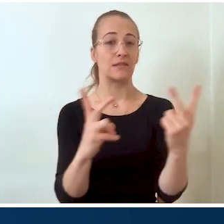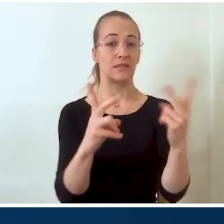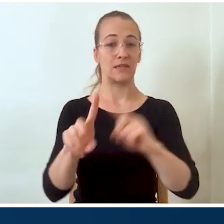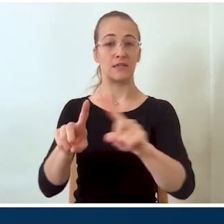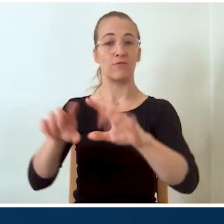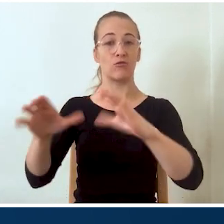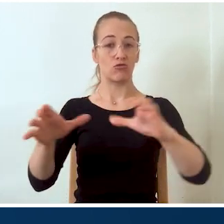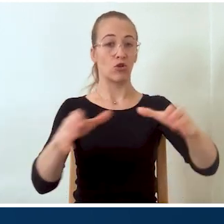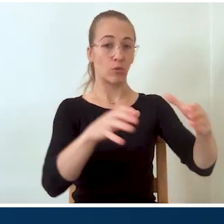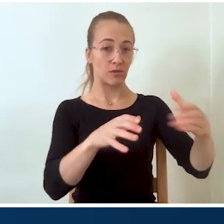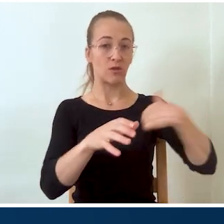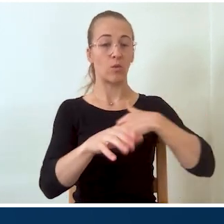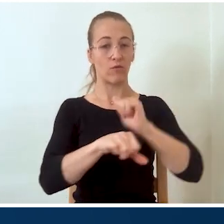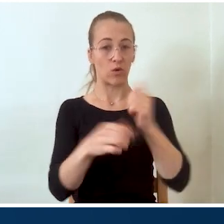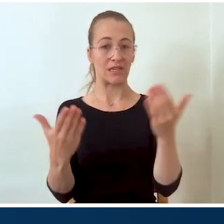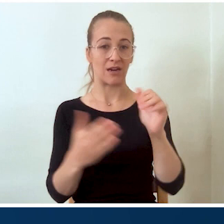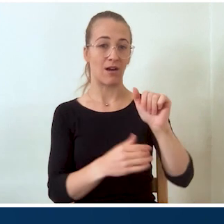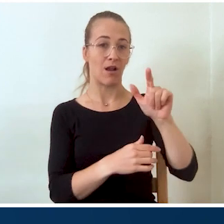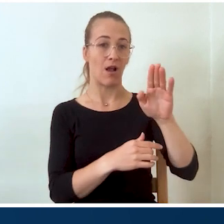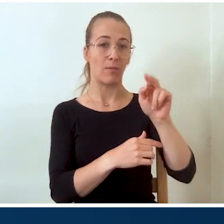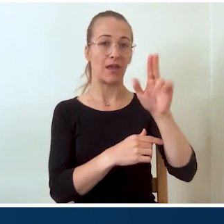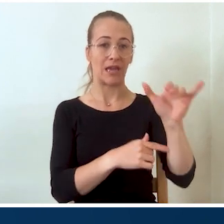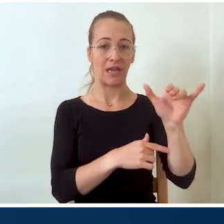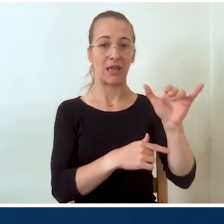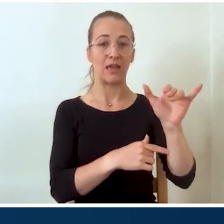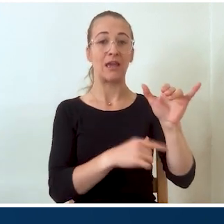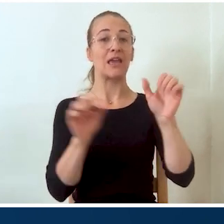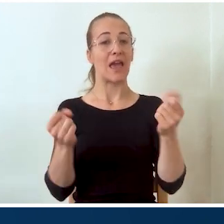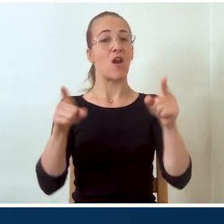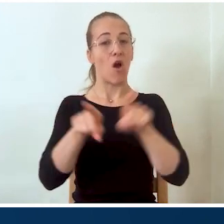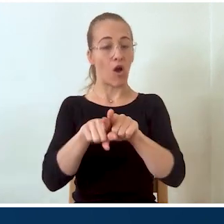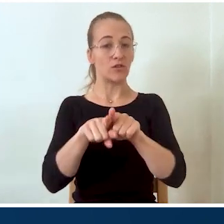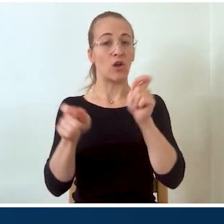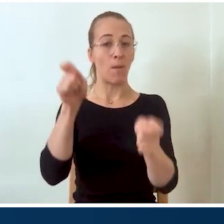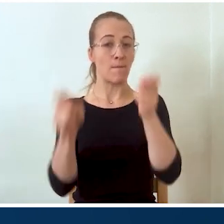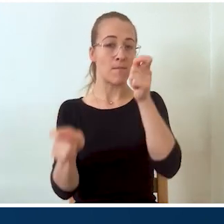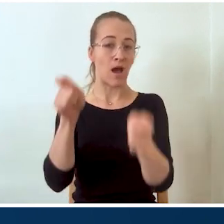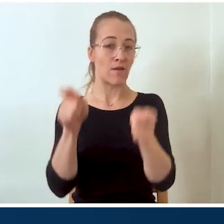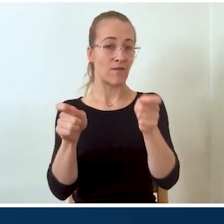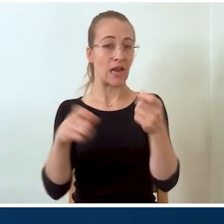that we've worked with even here in Albany, it can also be modified to use for music,